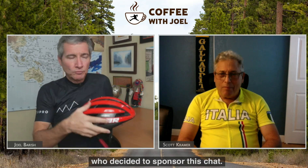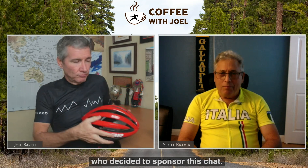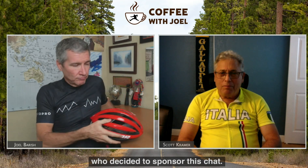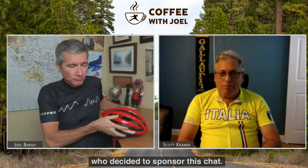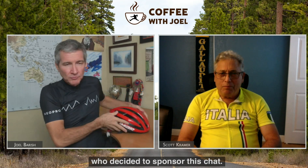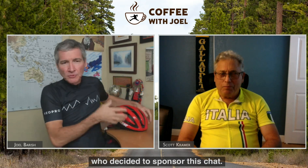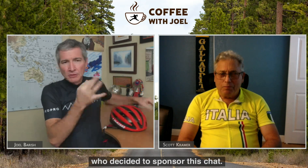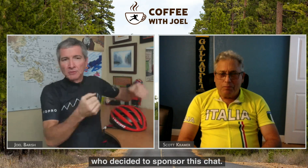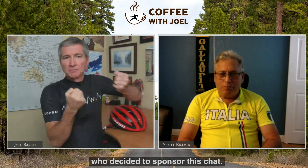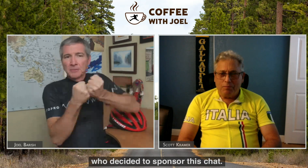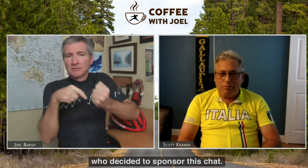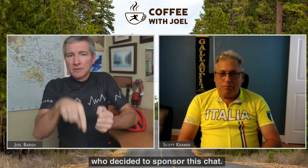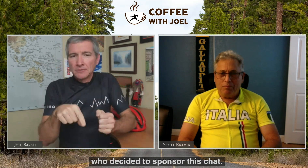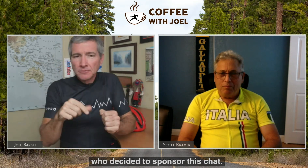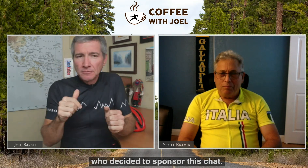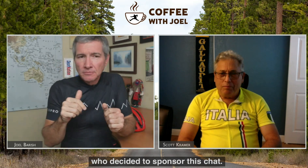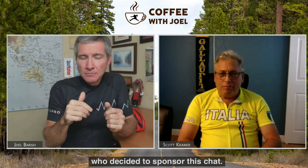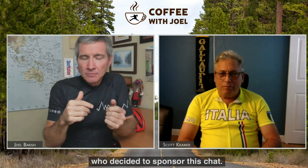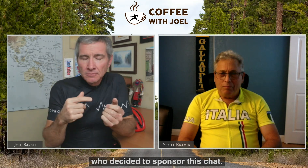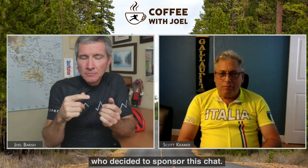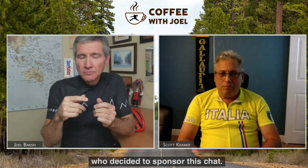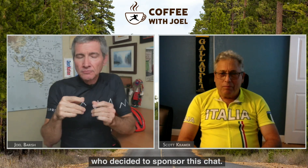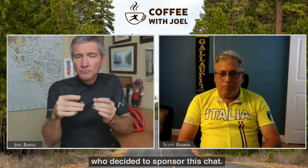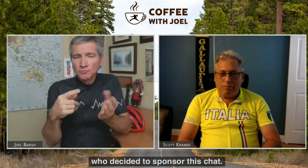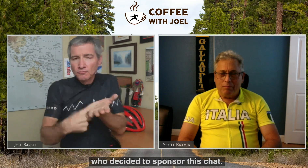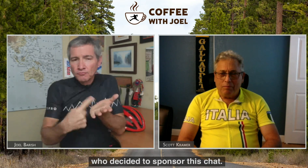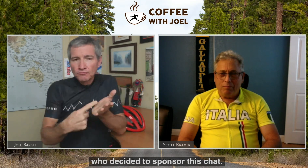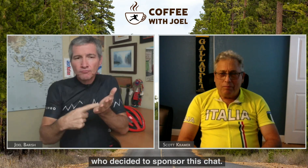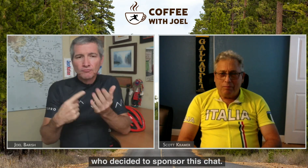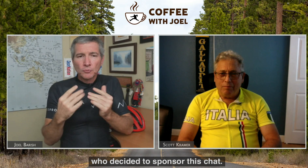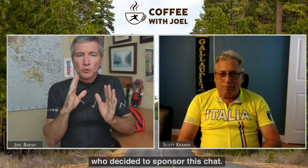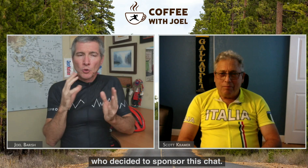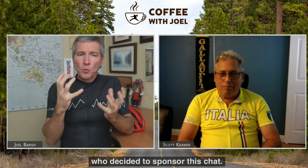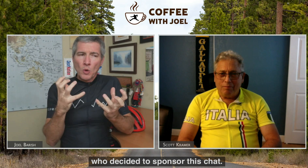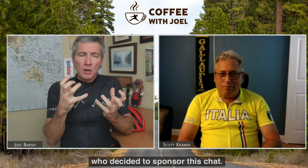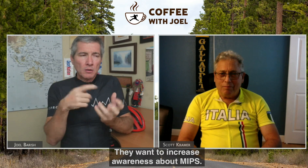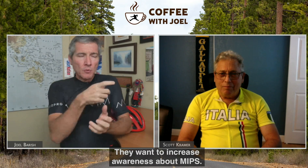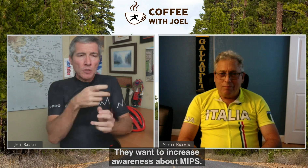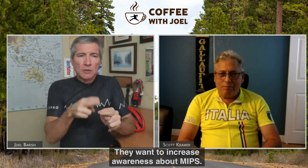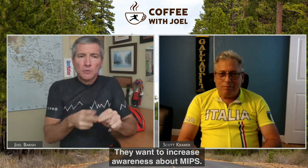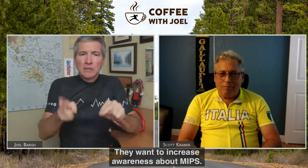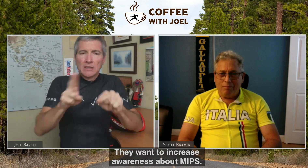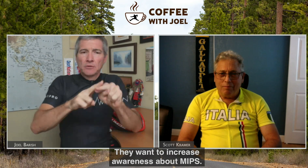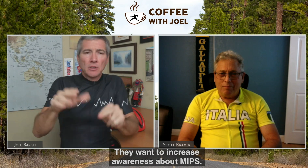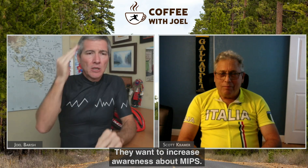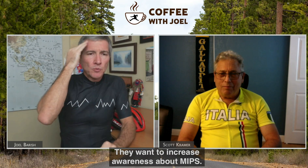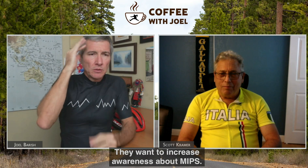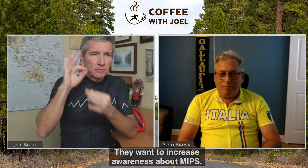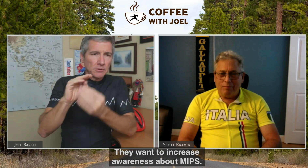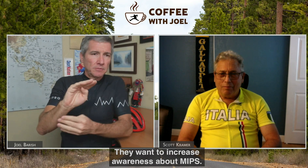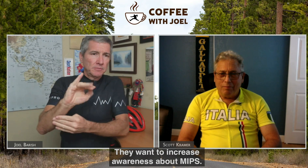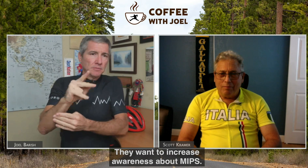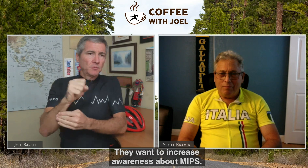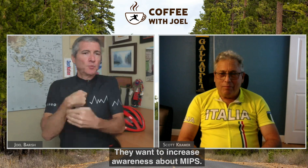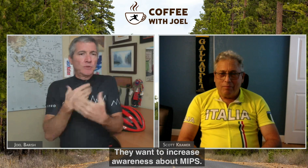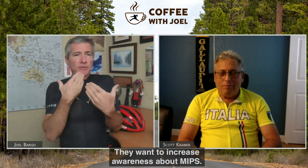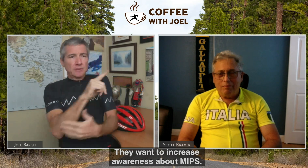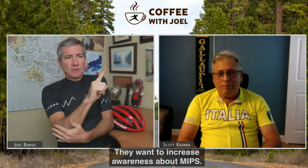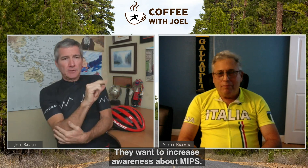who decided to sponsor this chat. They want to increase awareness about MIPS.